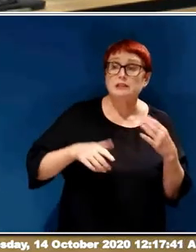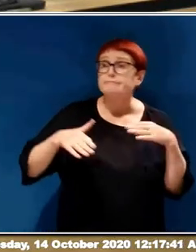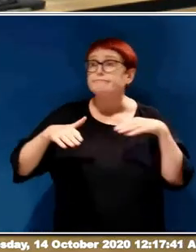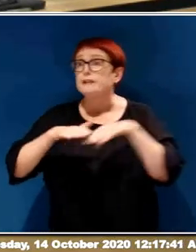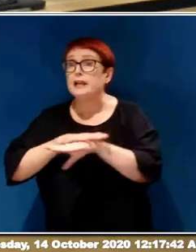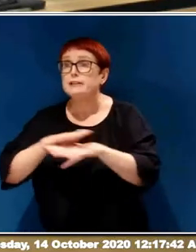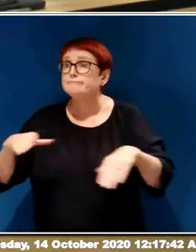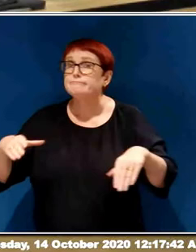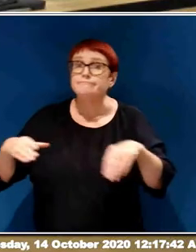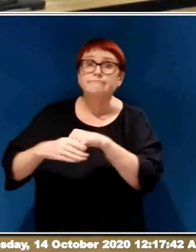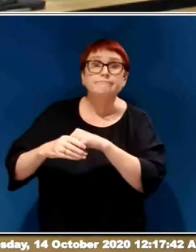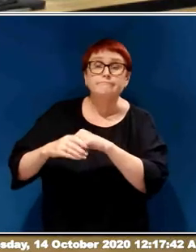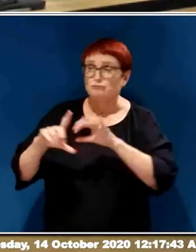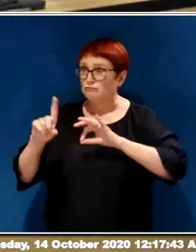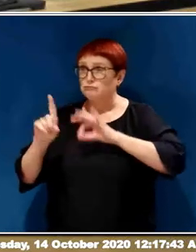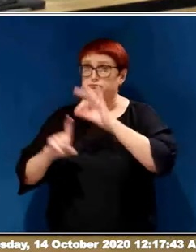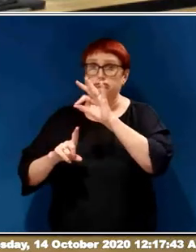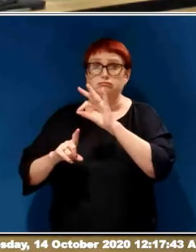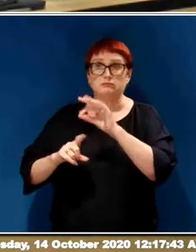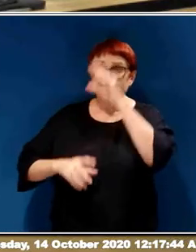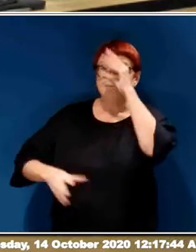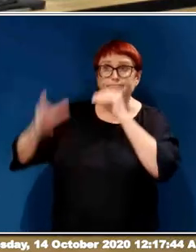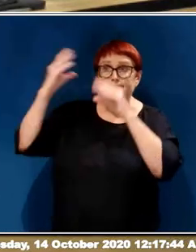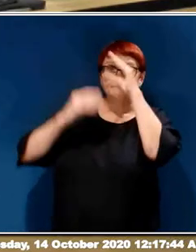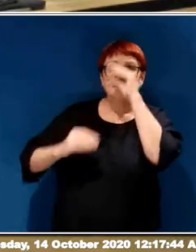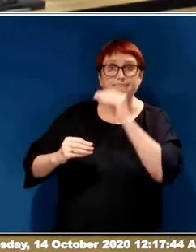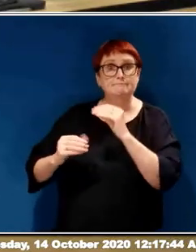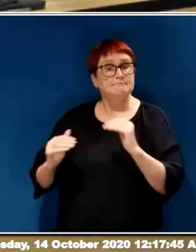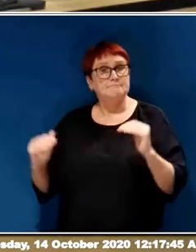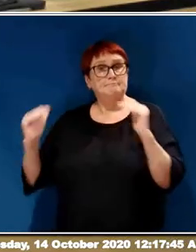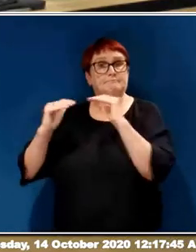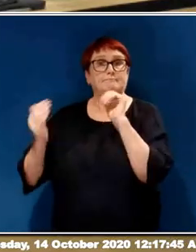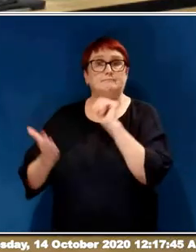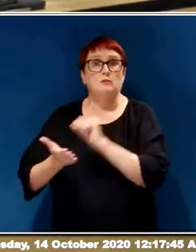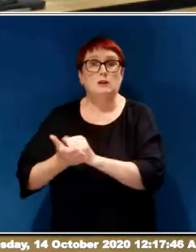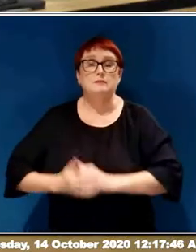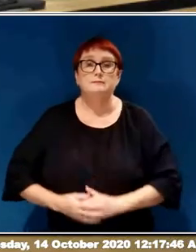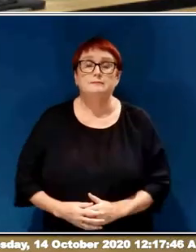That's how you would regard that term, is that correct? DR de BRUIN: That's correct.